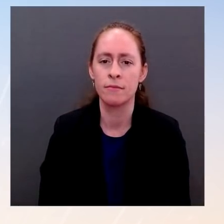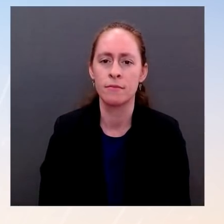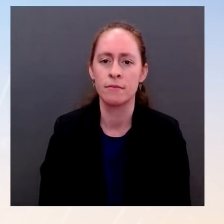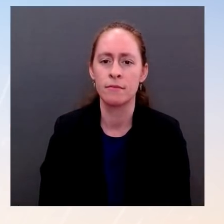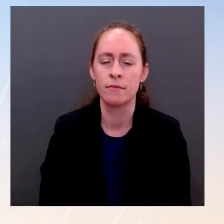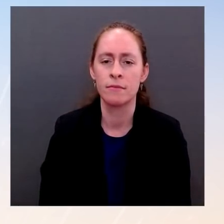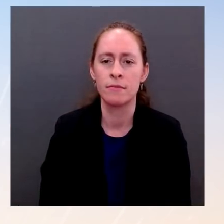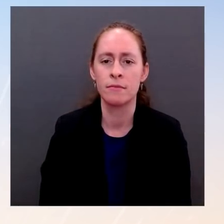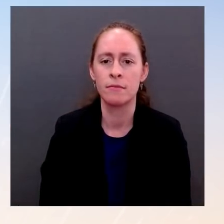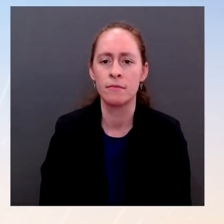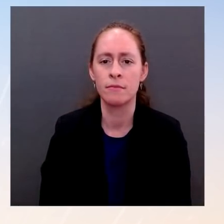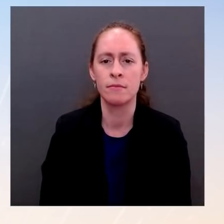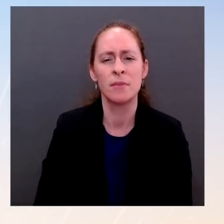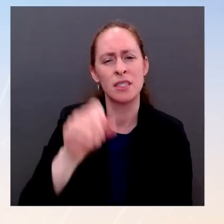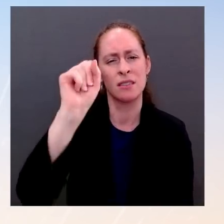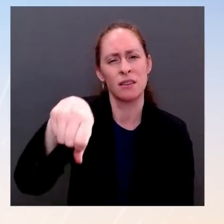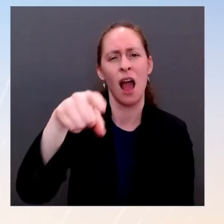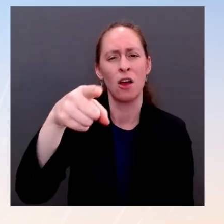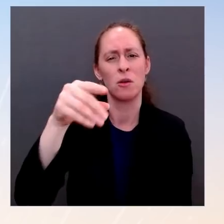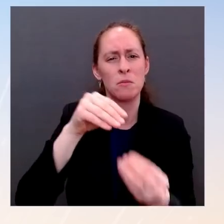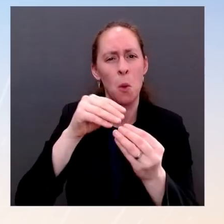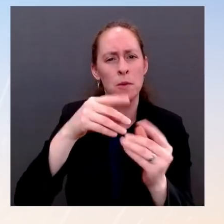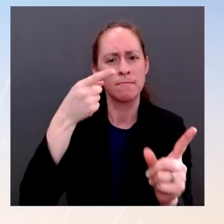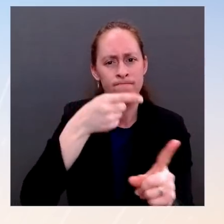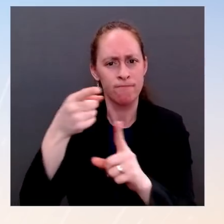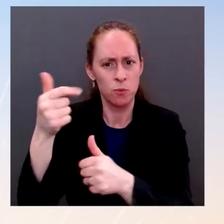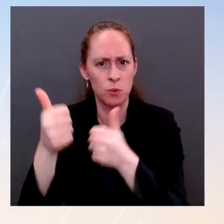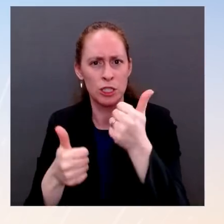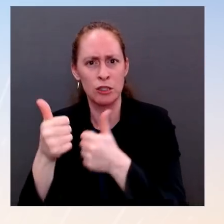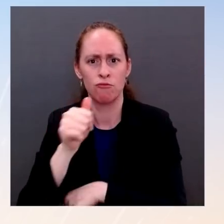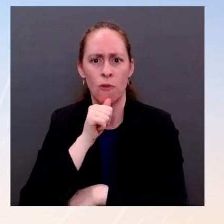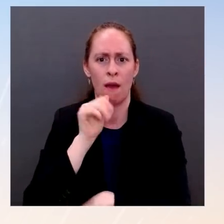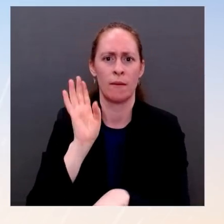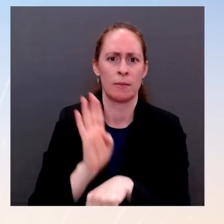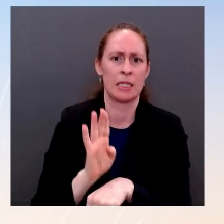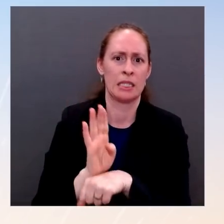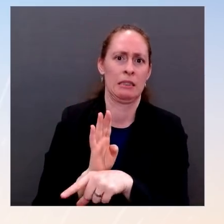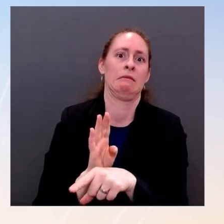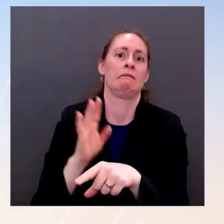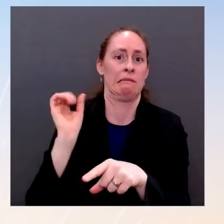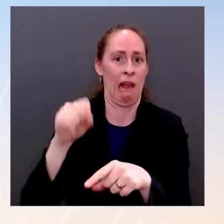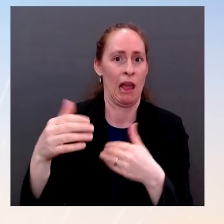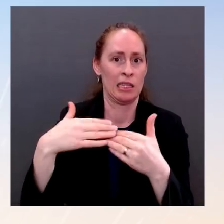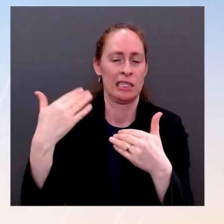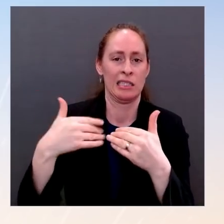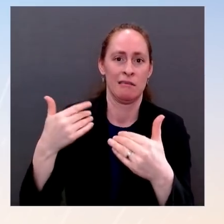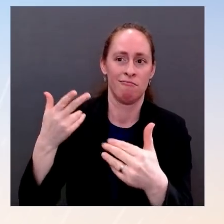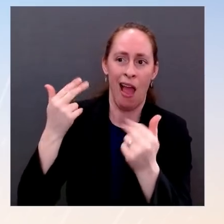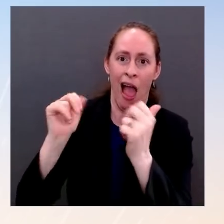You've talked a little bit about the water systems. But what other ones do you consider to be most at-risk right now?